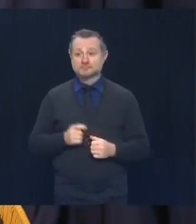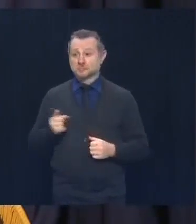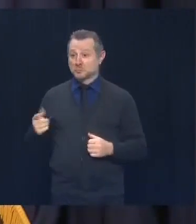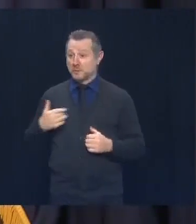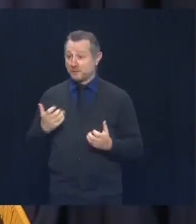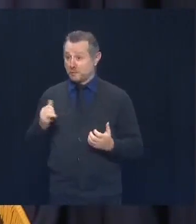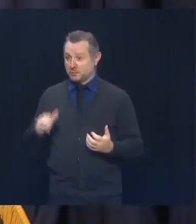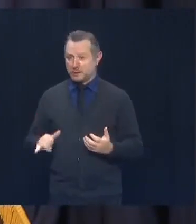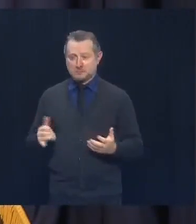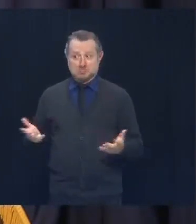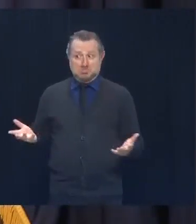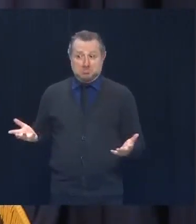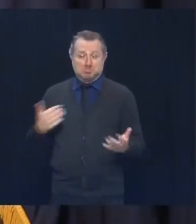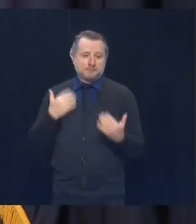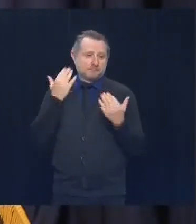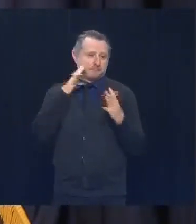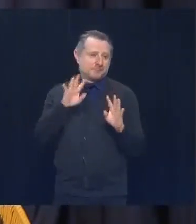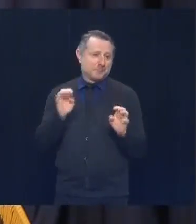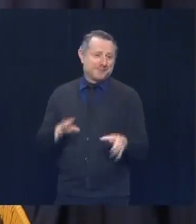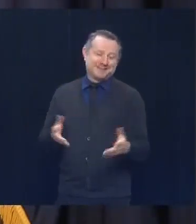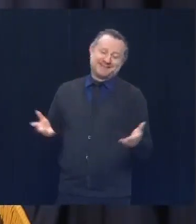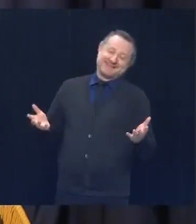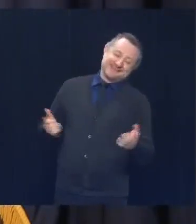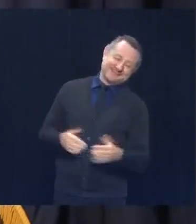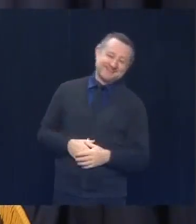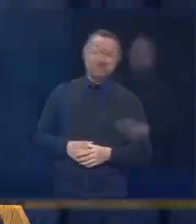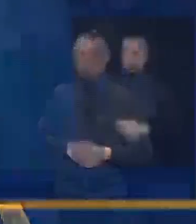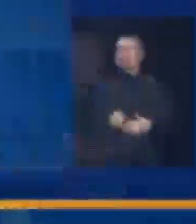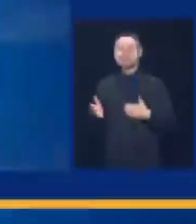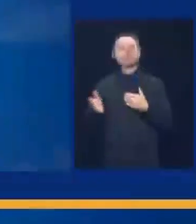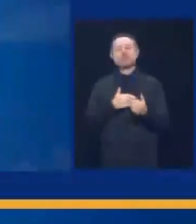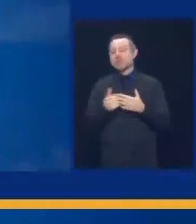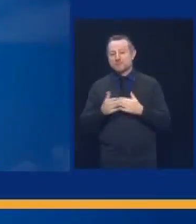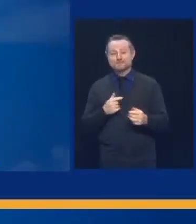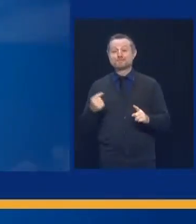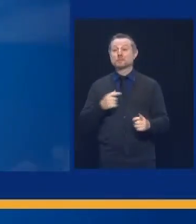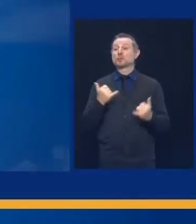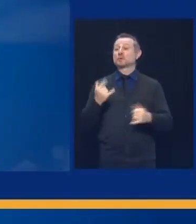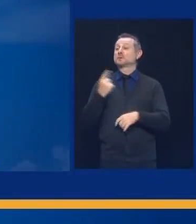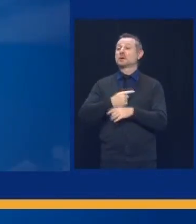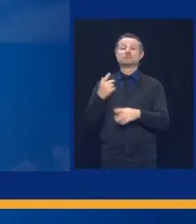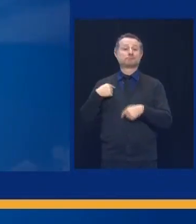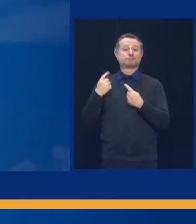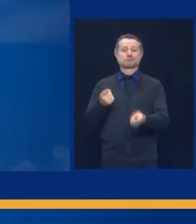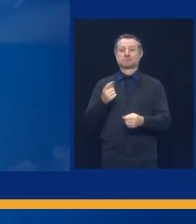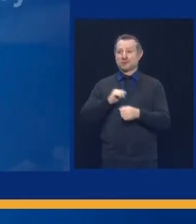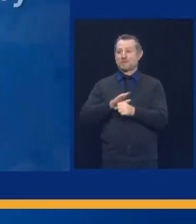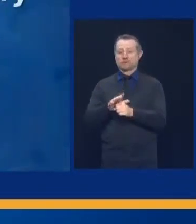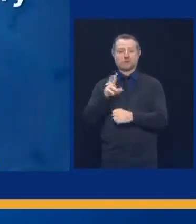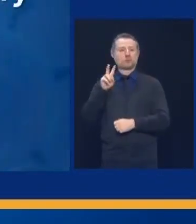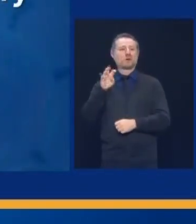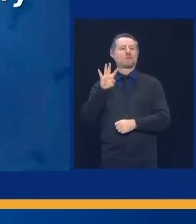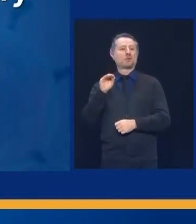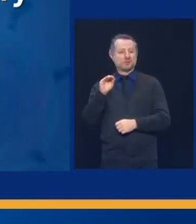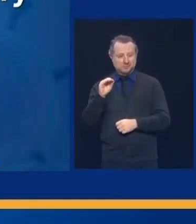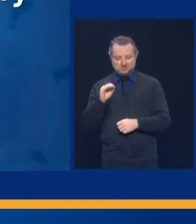NO CHARGE. QUITE A BIT AMOUNT OF TIME WITH ME, WHICH IS QUESTIONABLE --